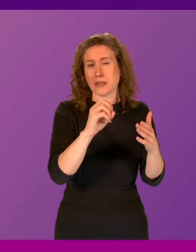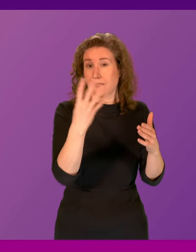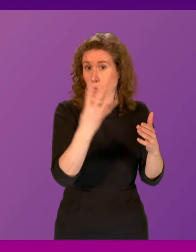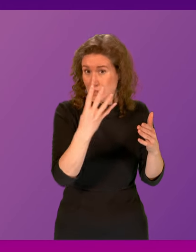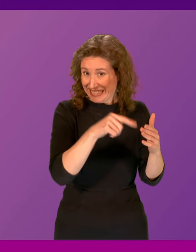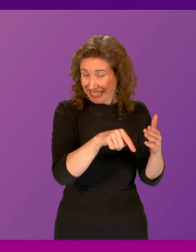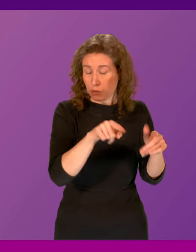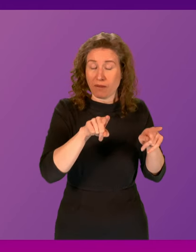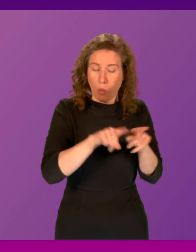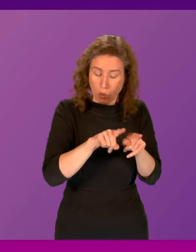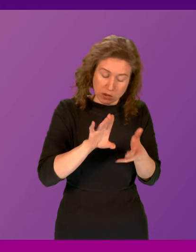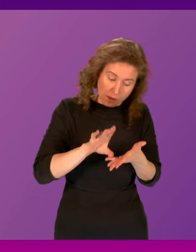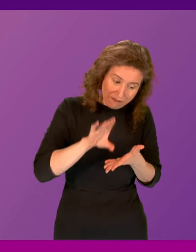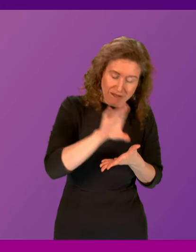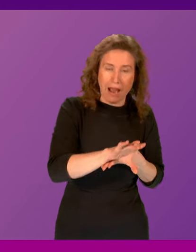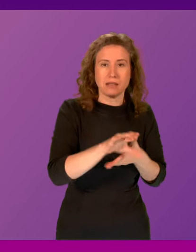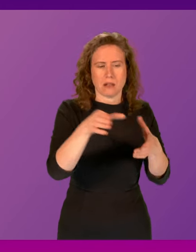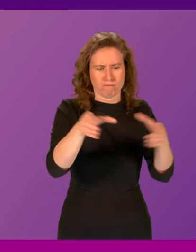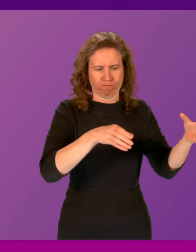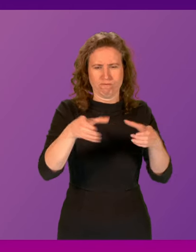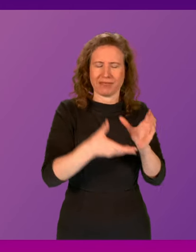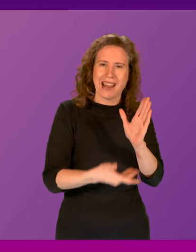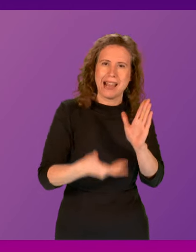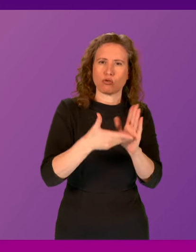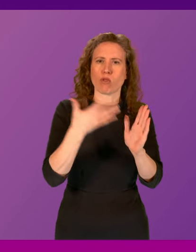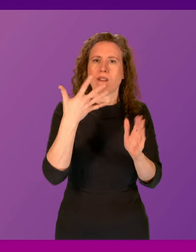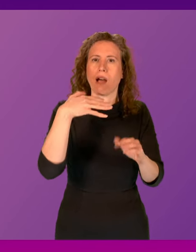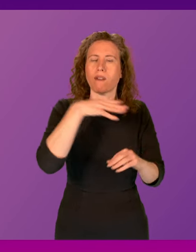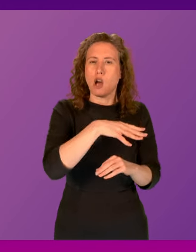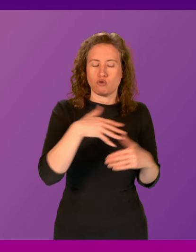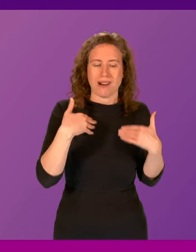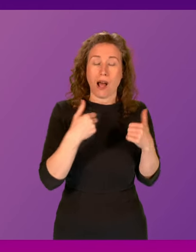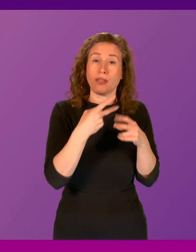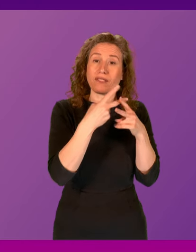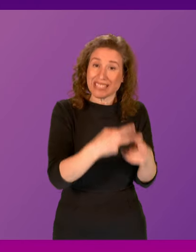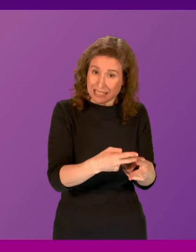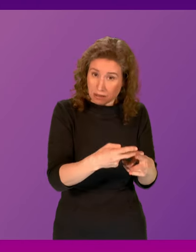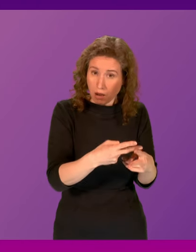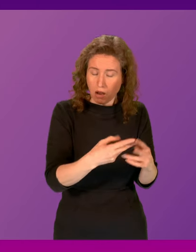invested in the recruitment of an additional 500 health visitors and 200 extra school nurses,